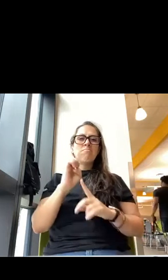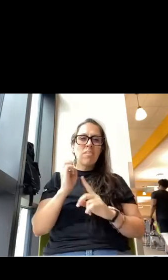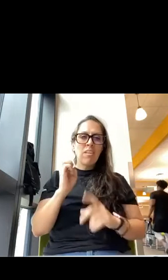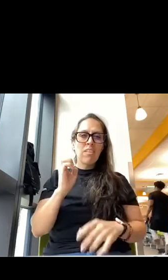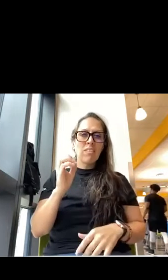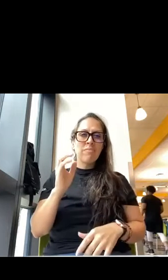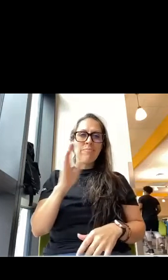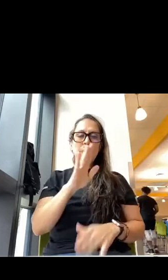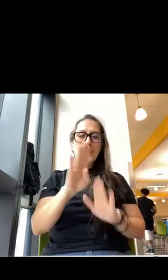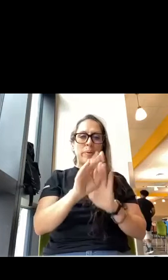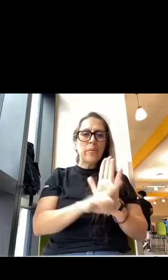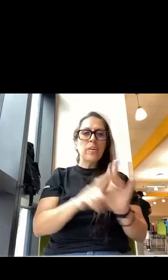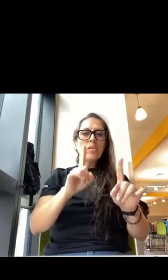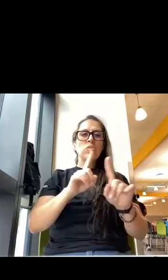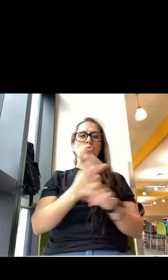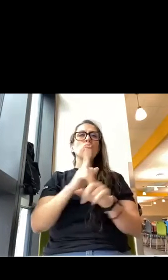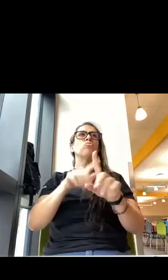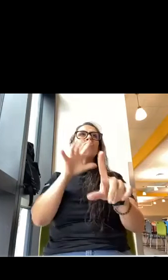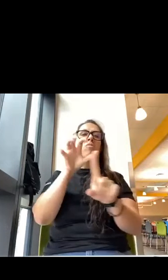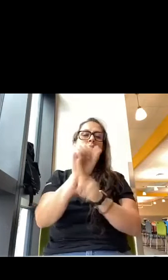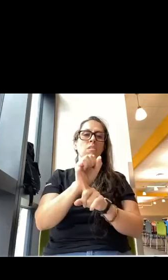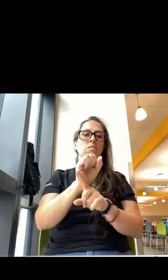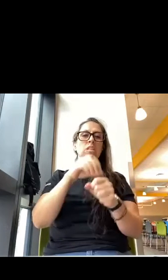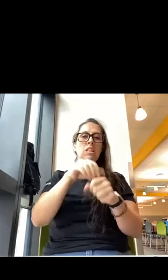catch all in these situations, because it's just so